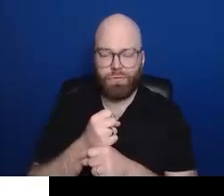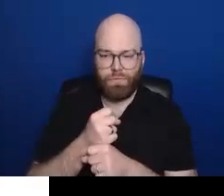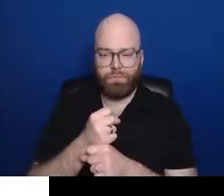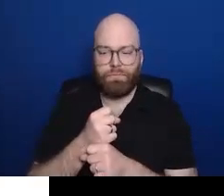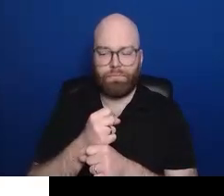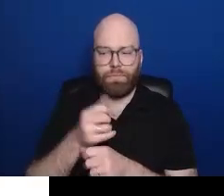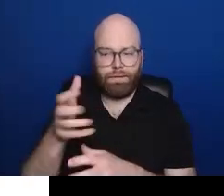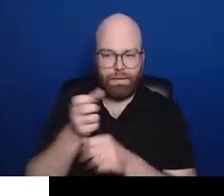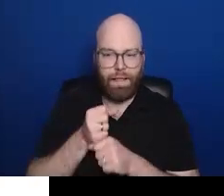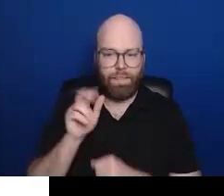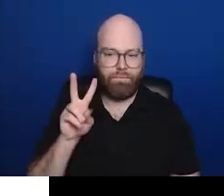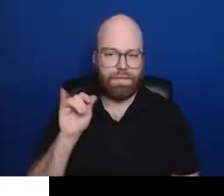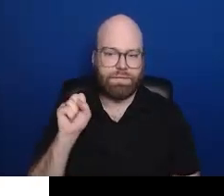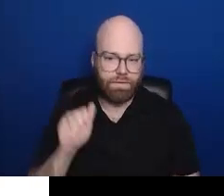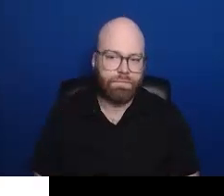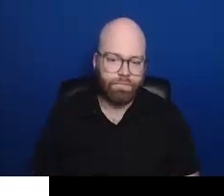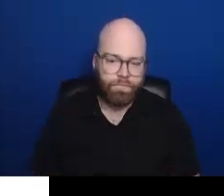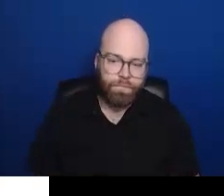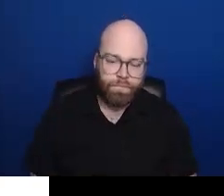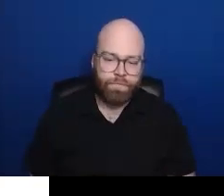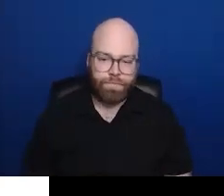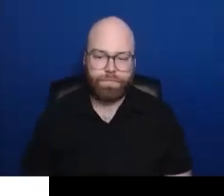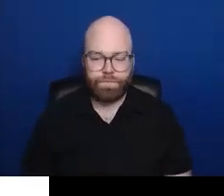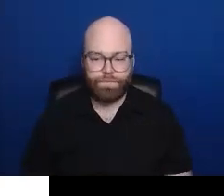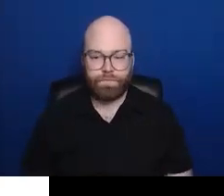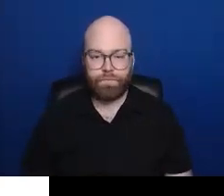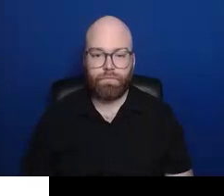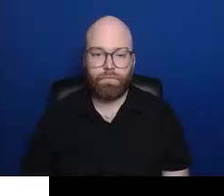Some people are able to do so if they have a petition